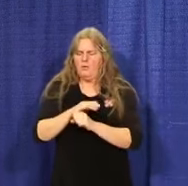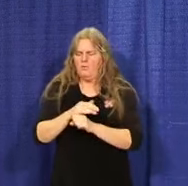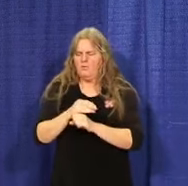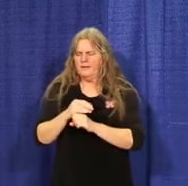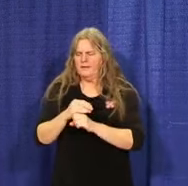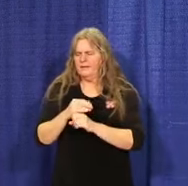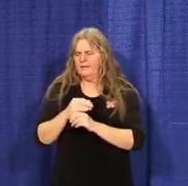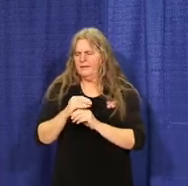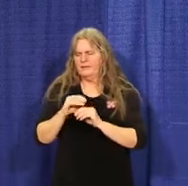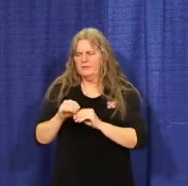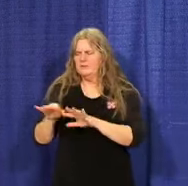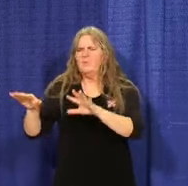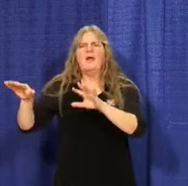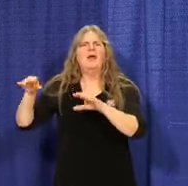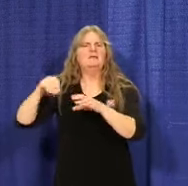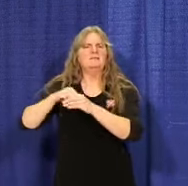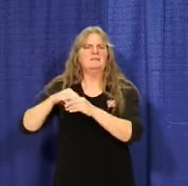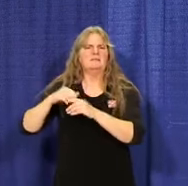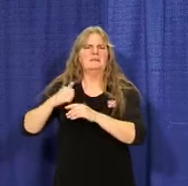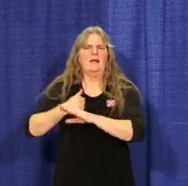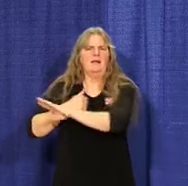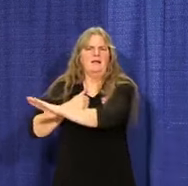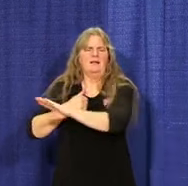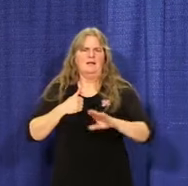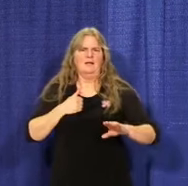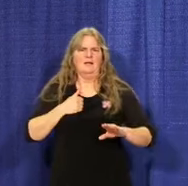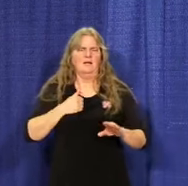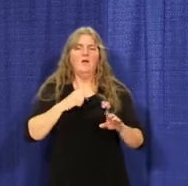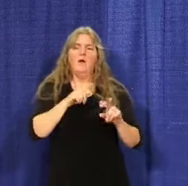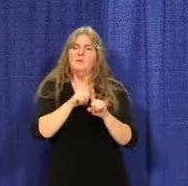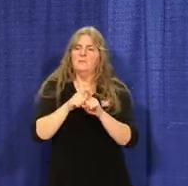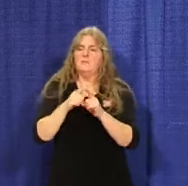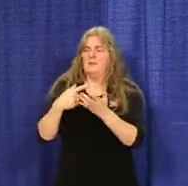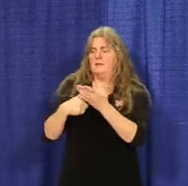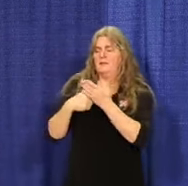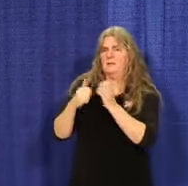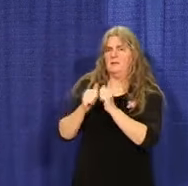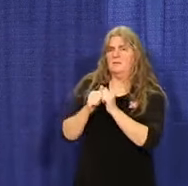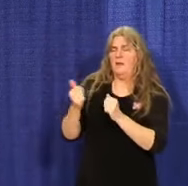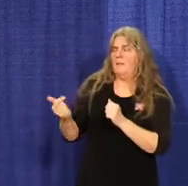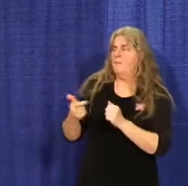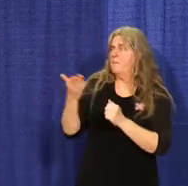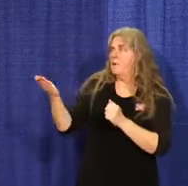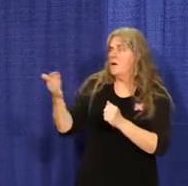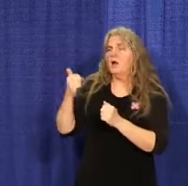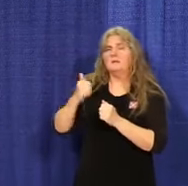national level as far as what our plan is for international tourism.